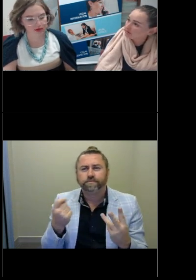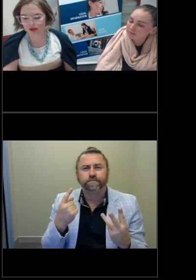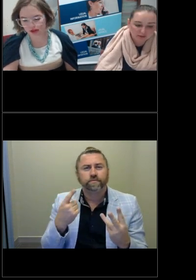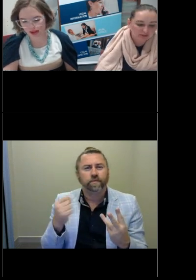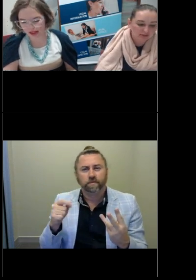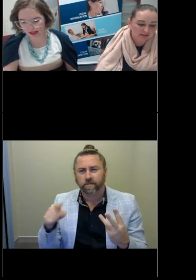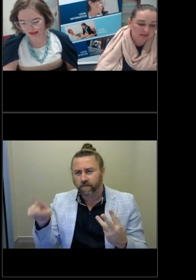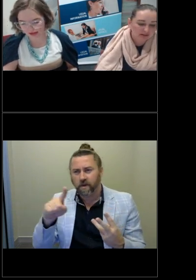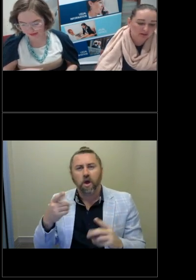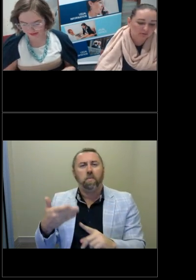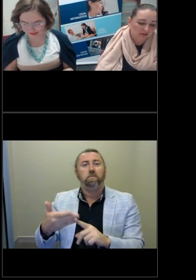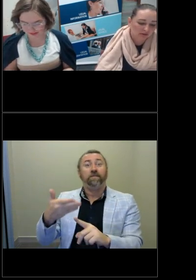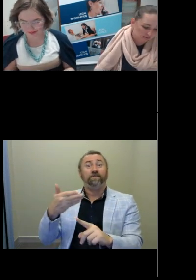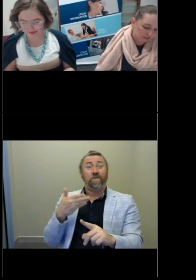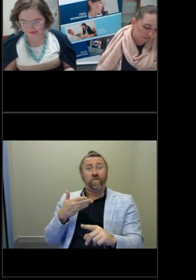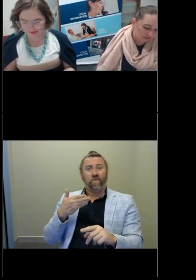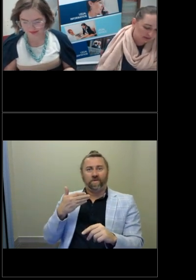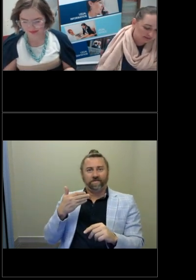So I would like to run through a few of these.